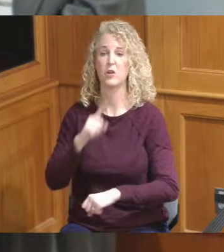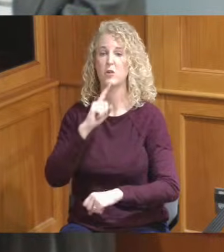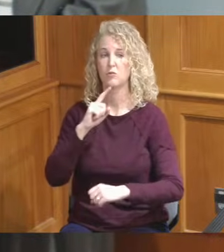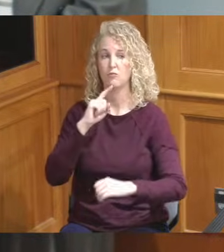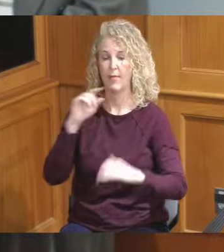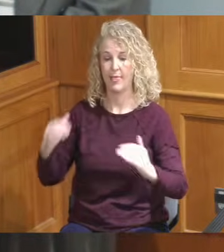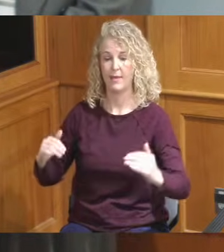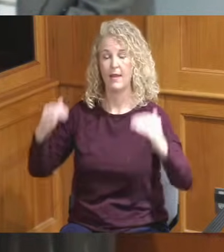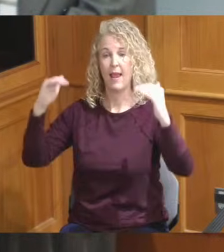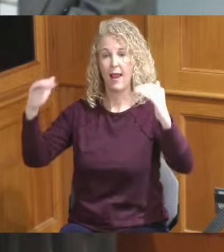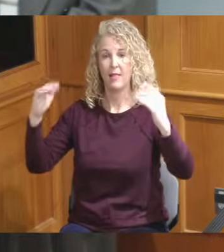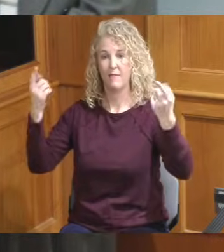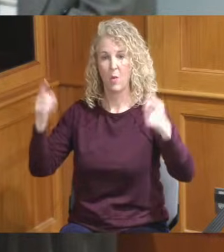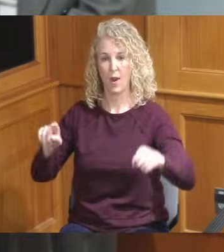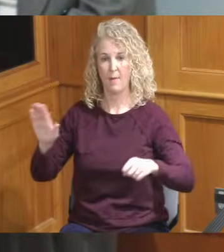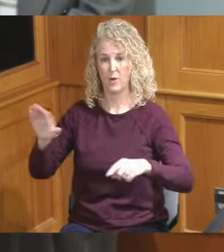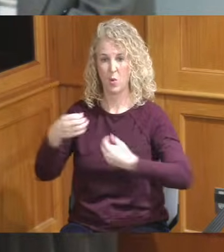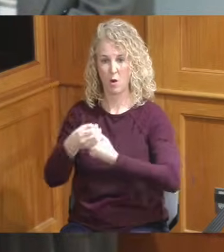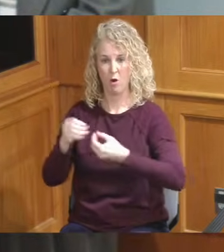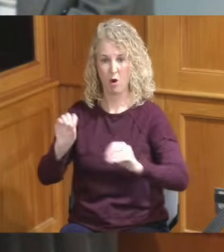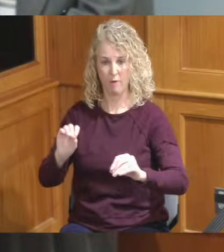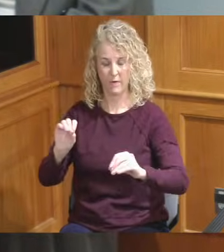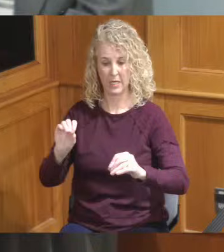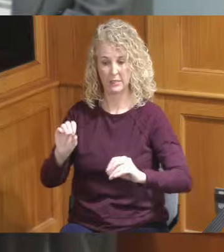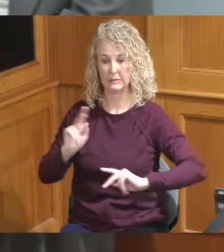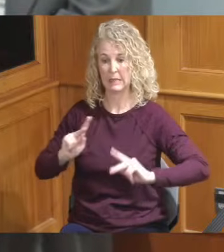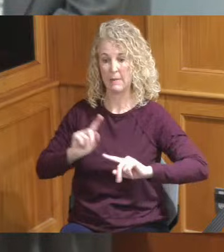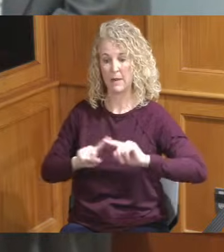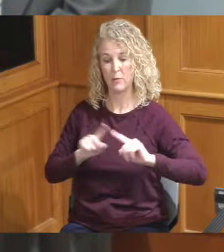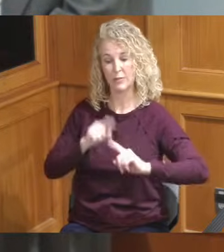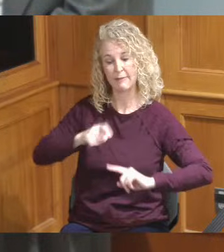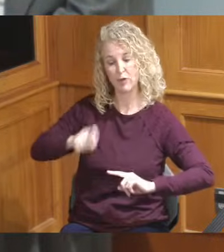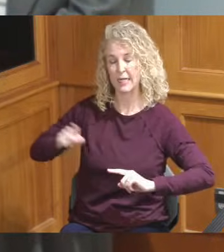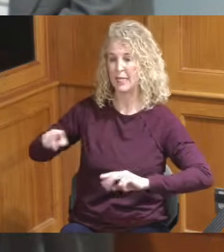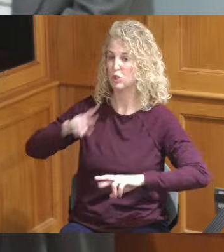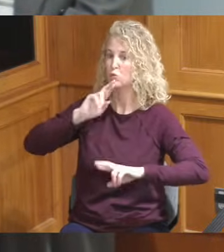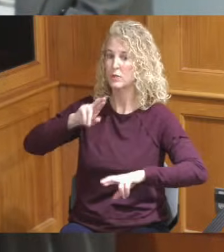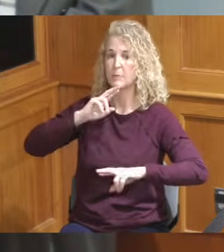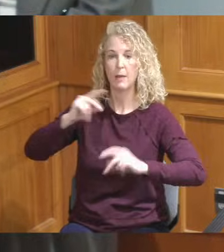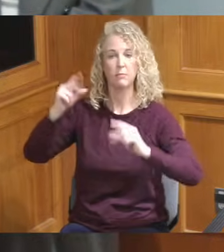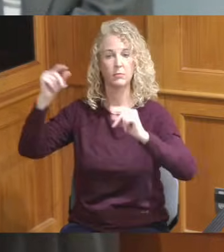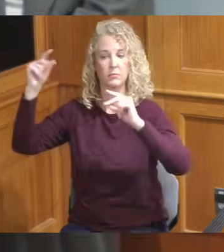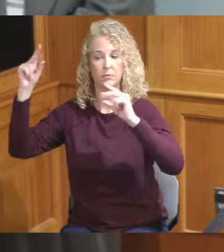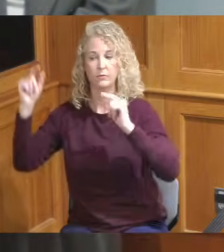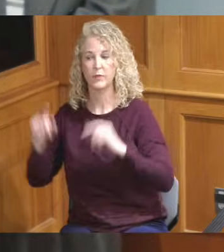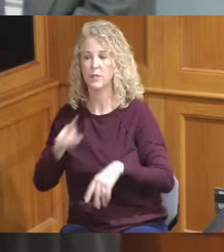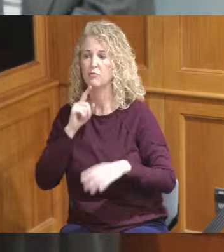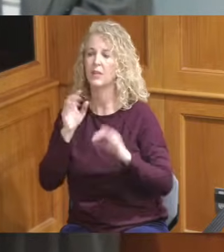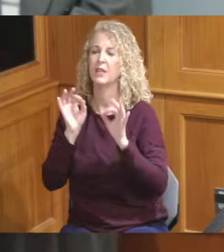what happens at CHA in respond to the needs of the people in this community. it is such an important